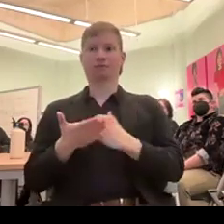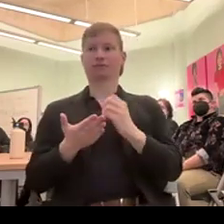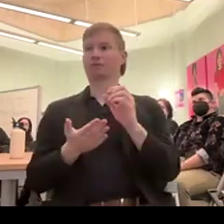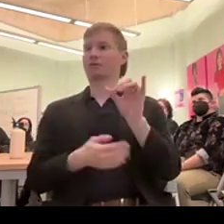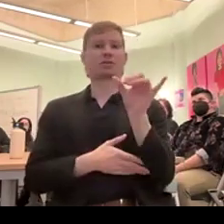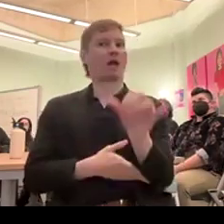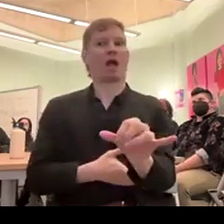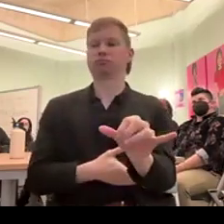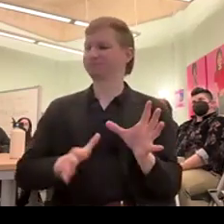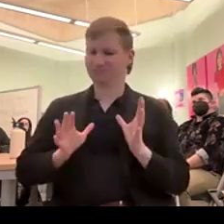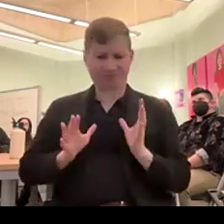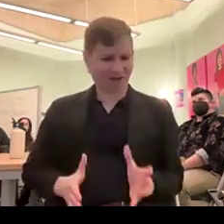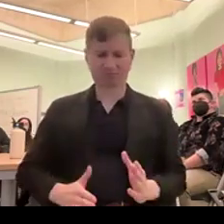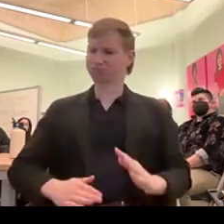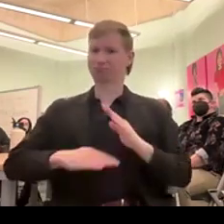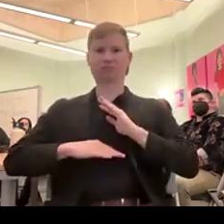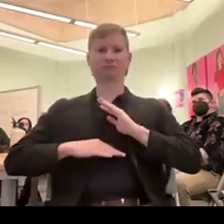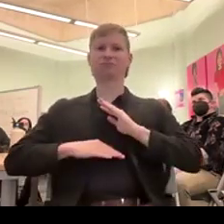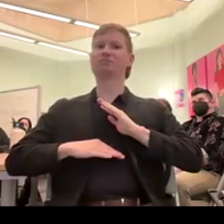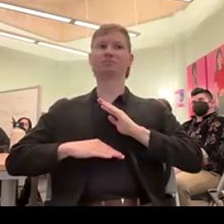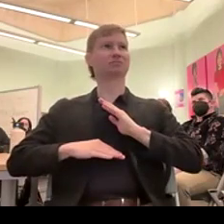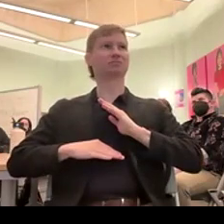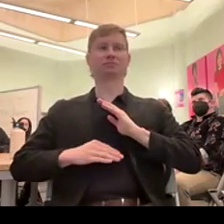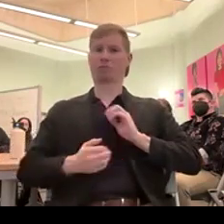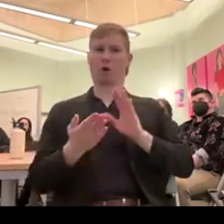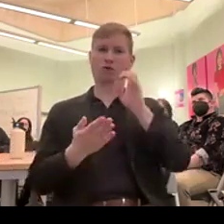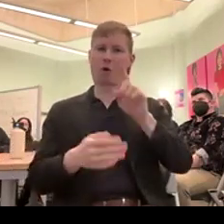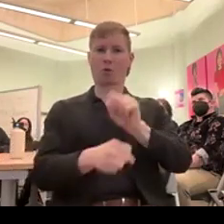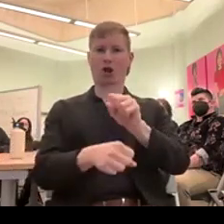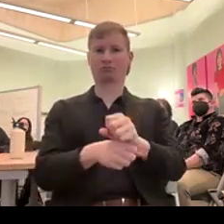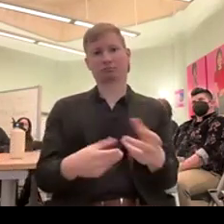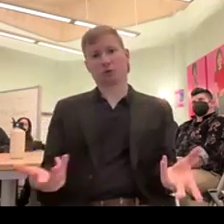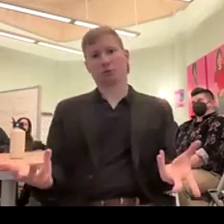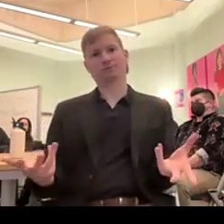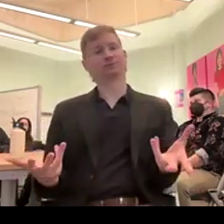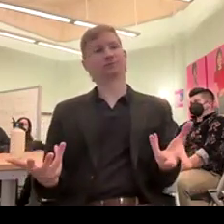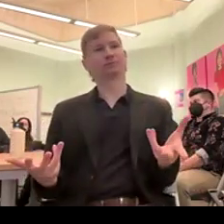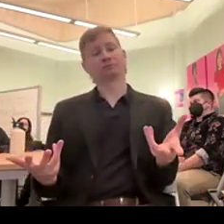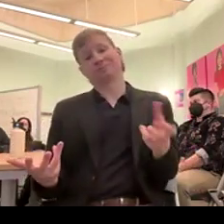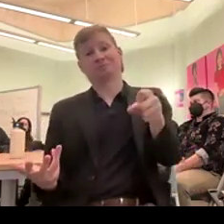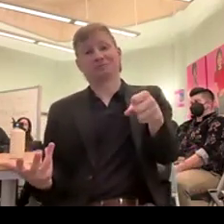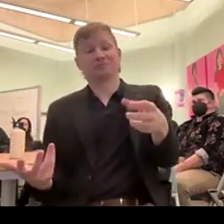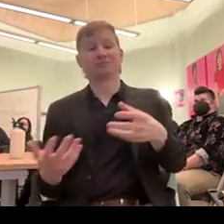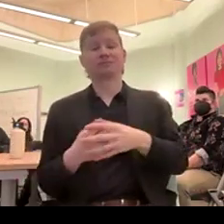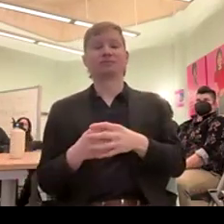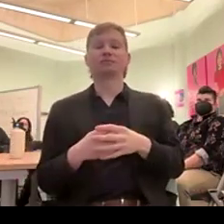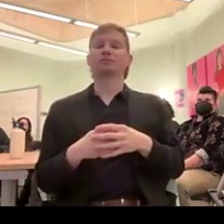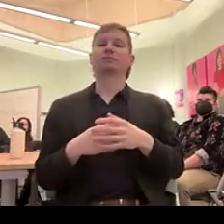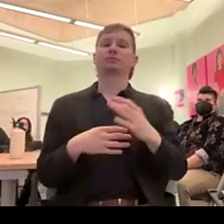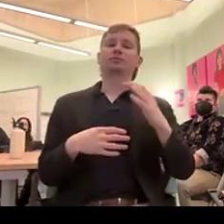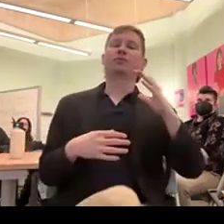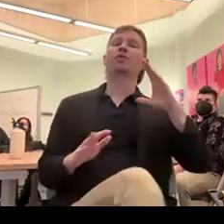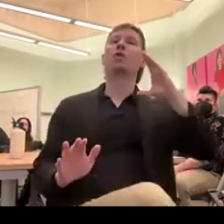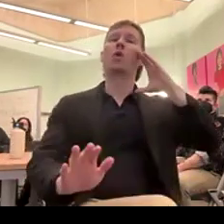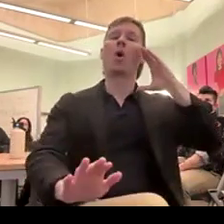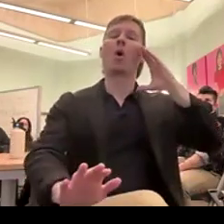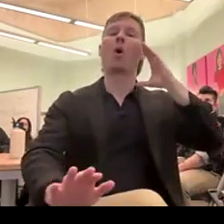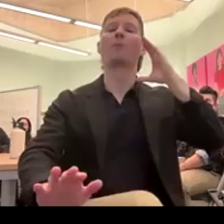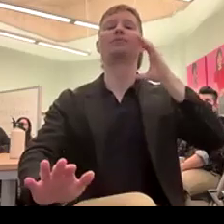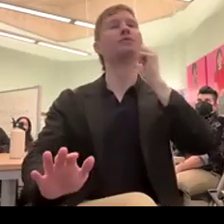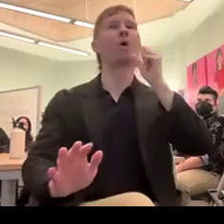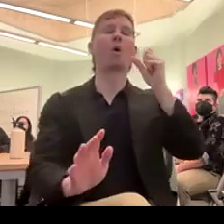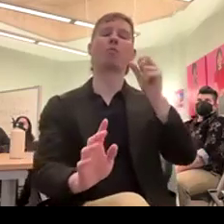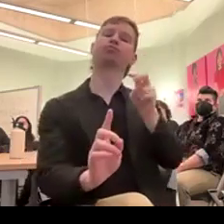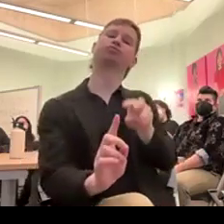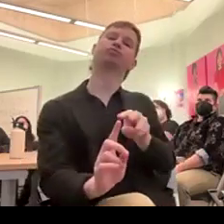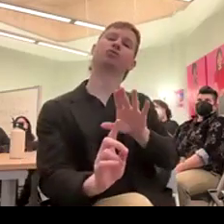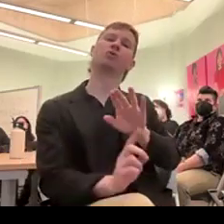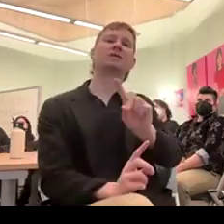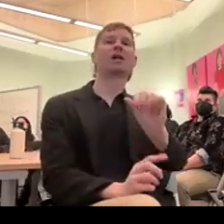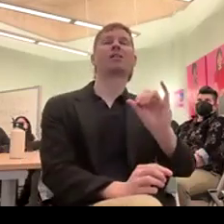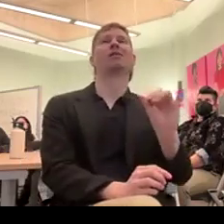a week, but you have a salary, that's a totally fine way to work. So, yeah. And just know that,